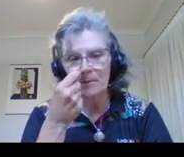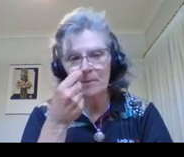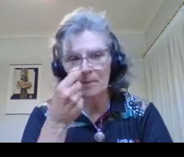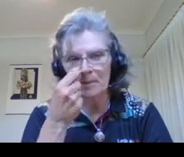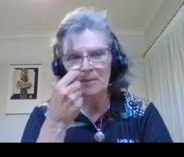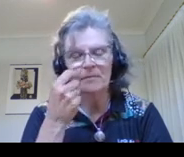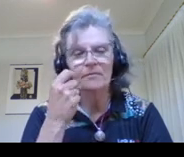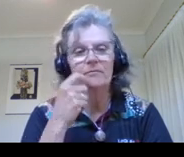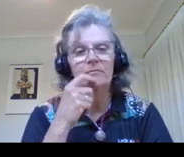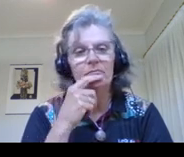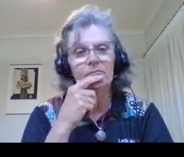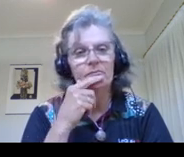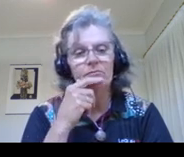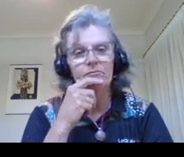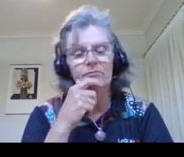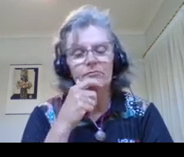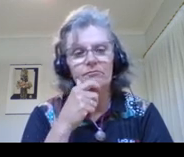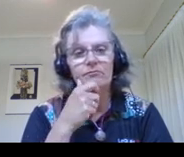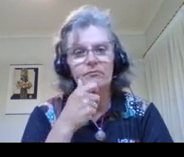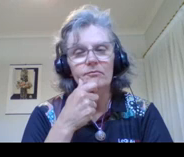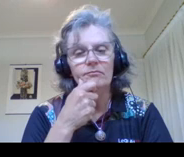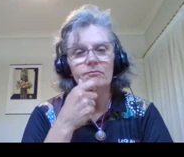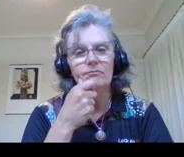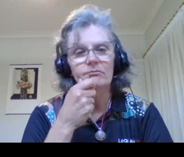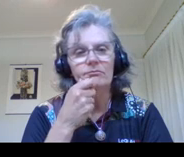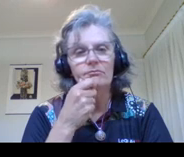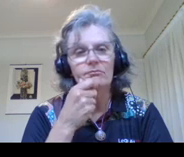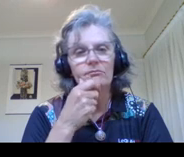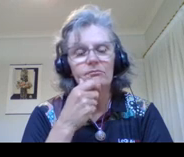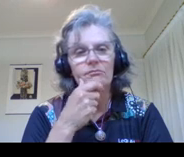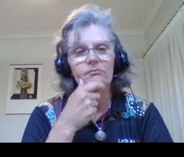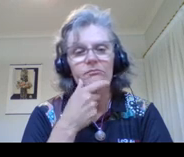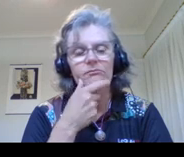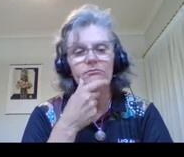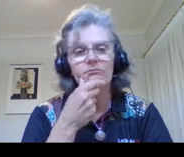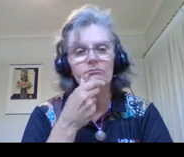and don't you know don't let anyone walk off with your credit card check the atm machine as